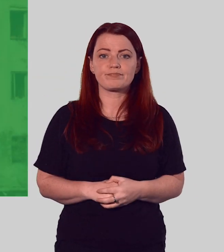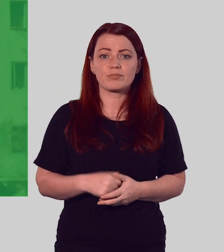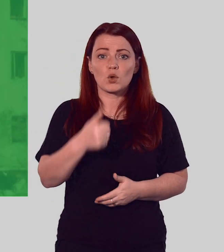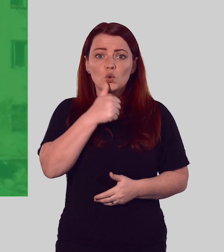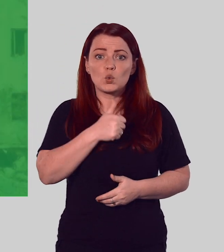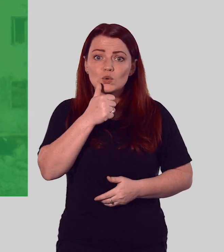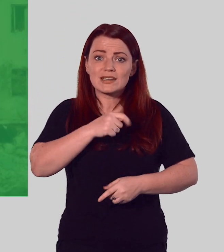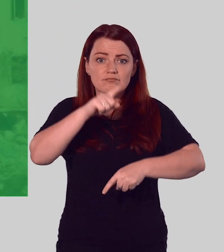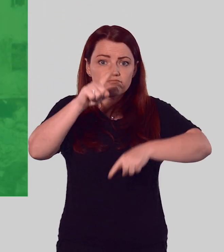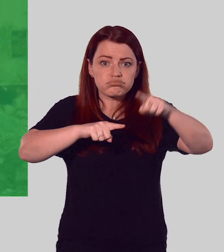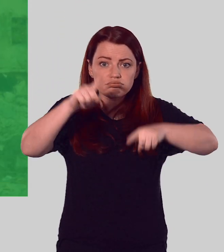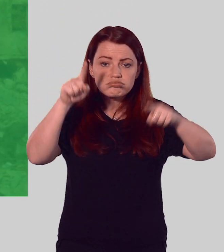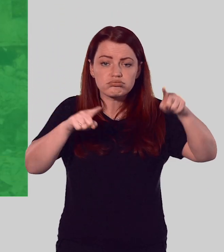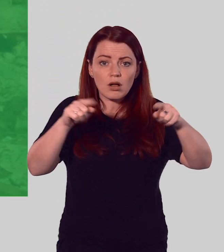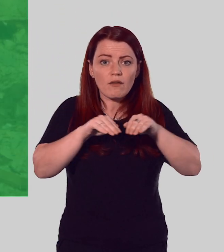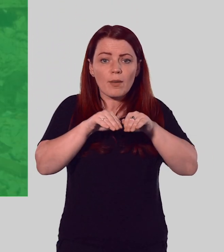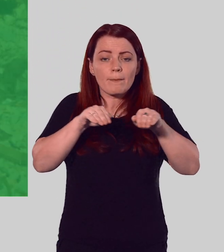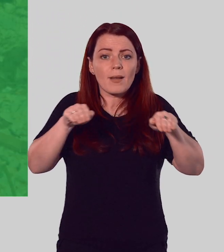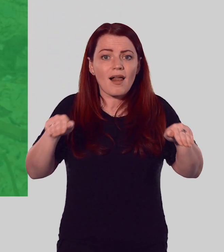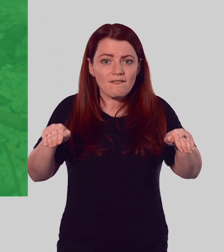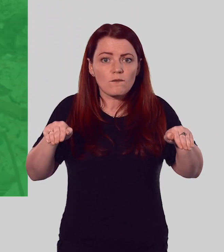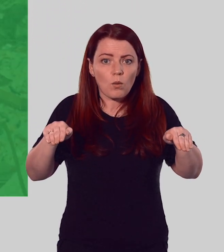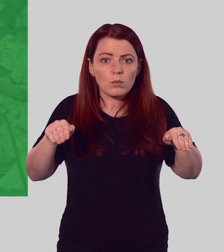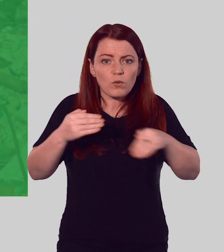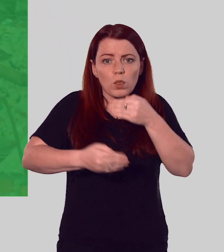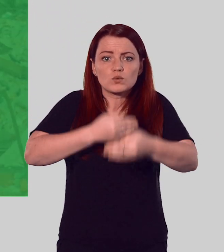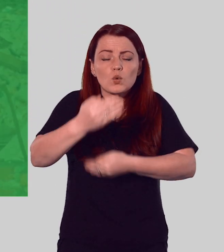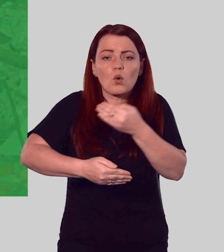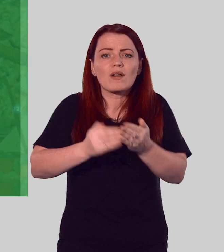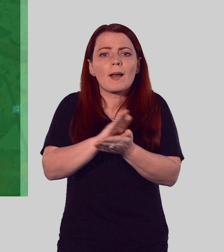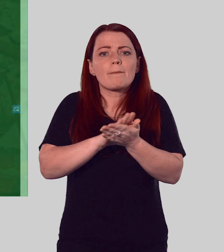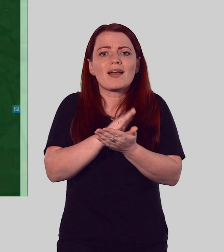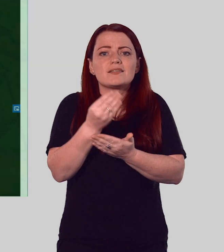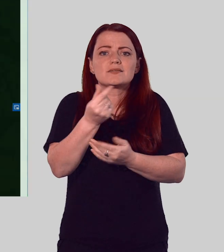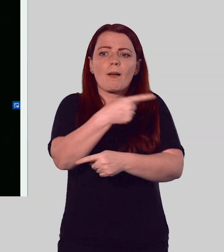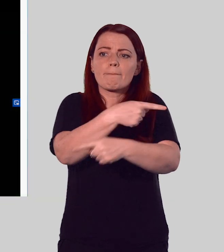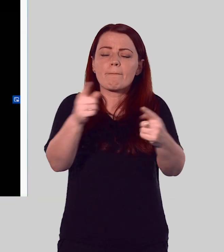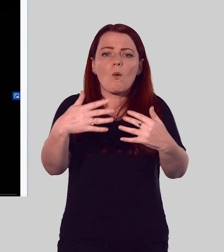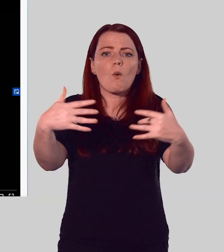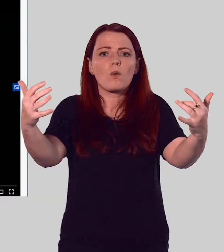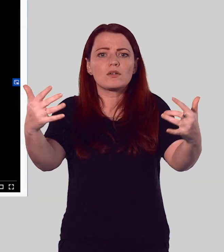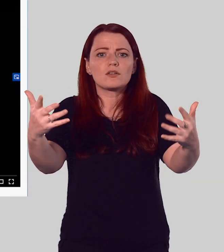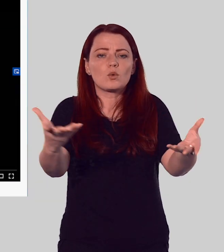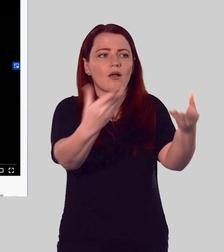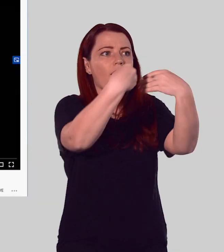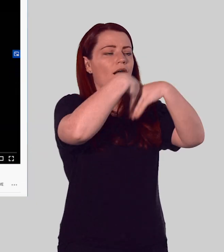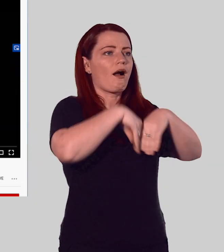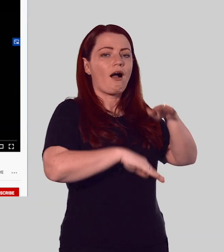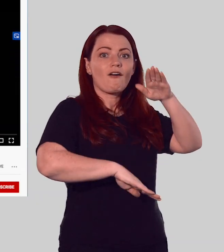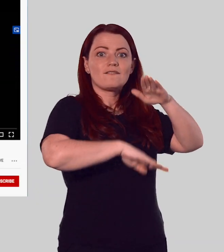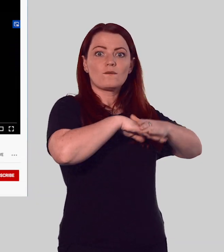that the story was told through meant that some audience members would get a more complete story and for some it